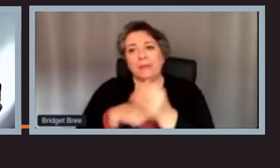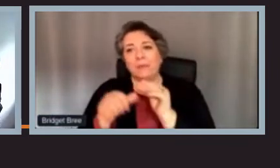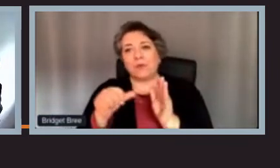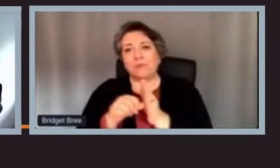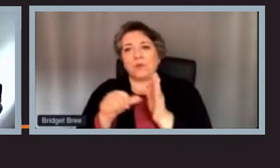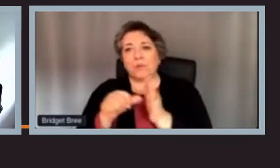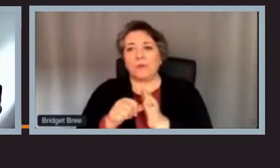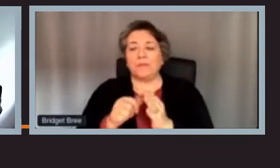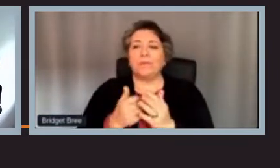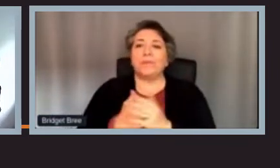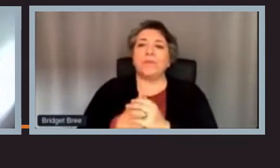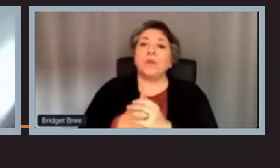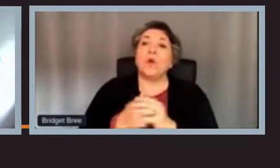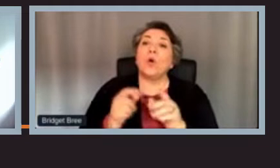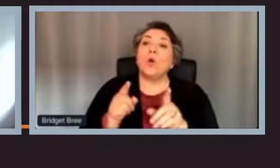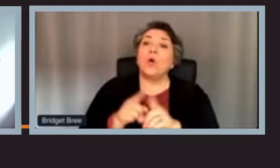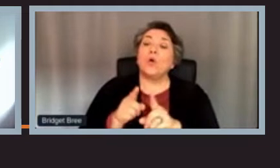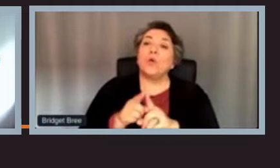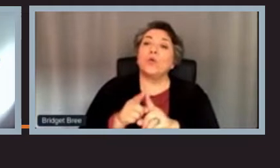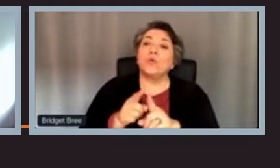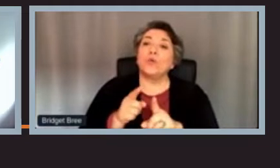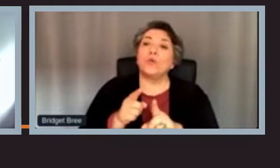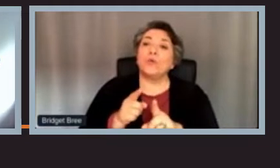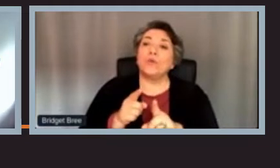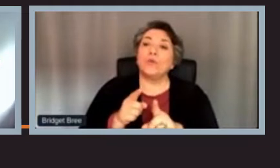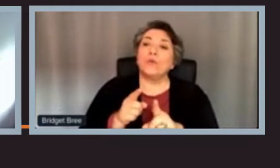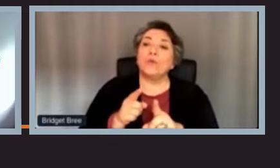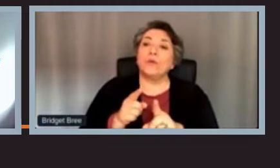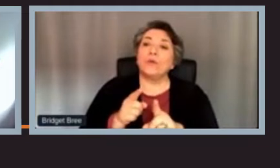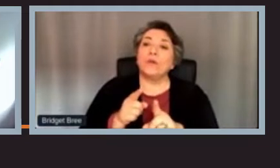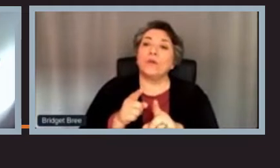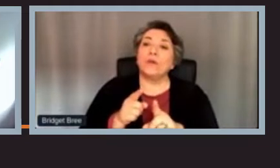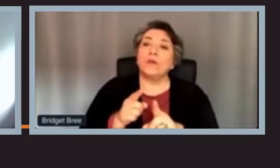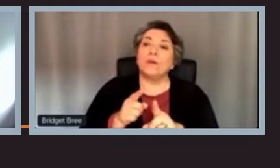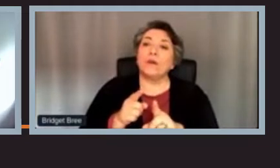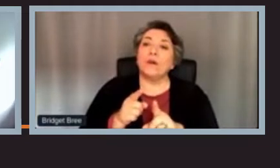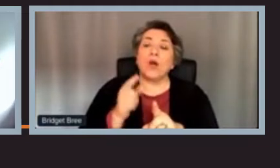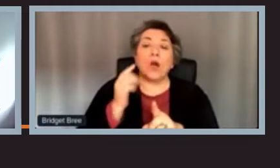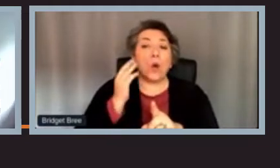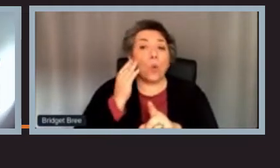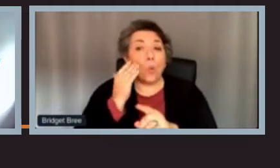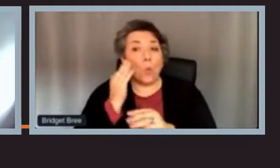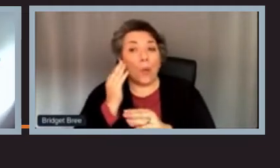I also really like how when the accessibility inspector cannot find any issues, the button